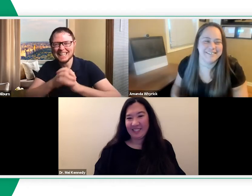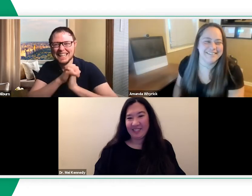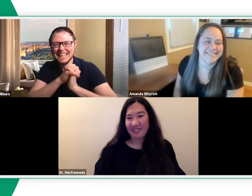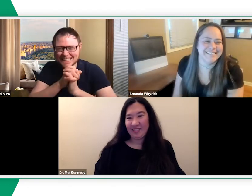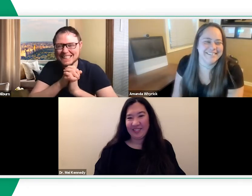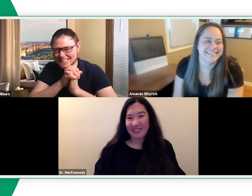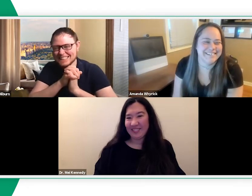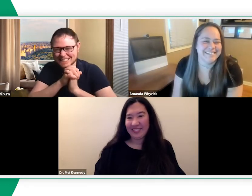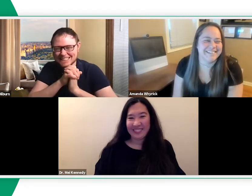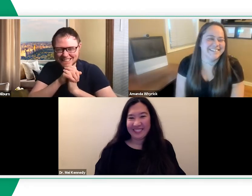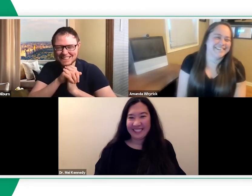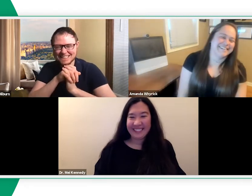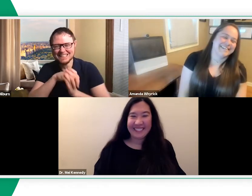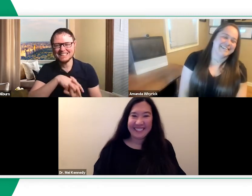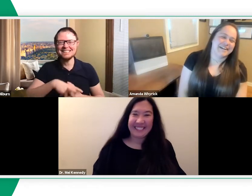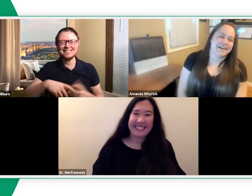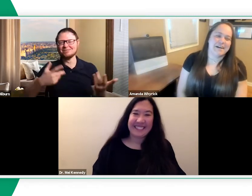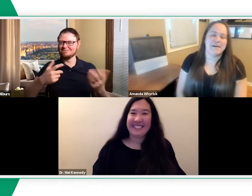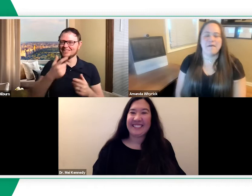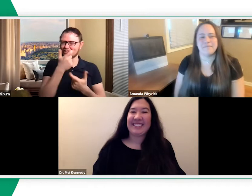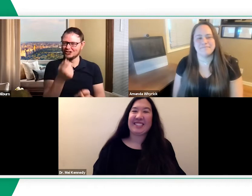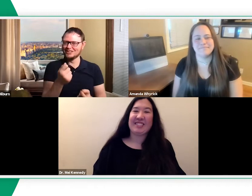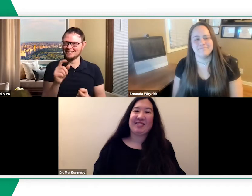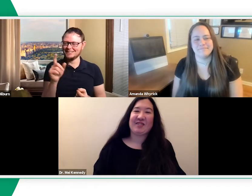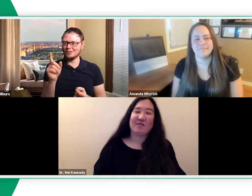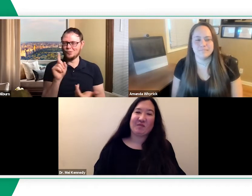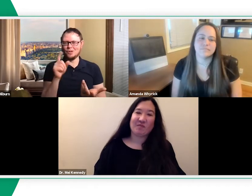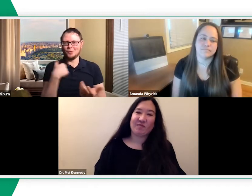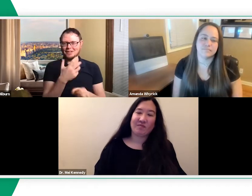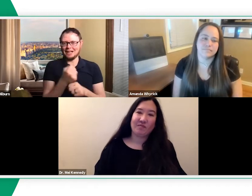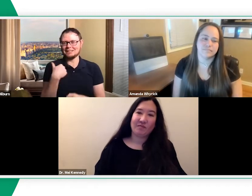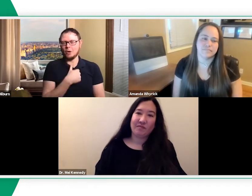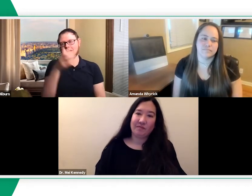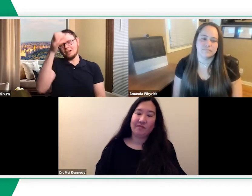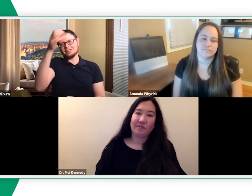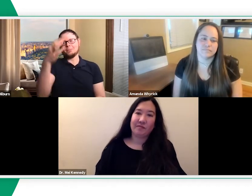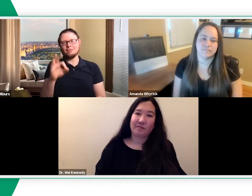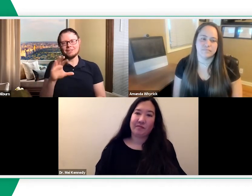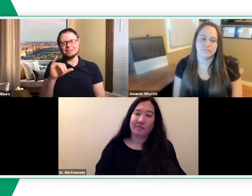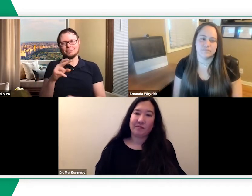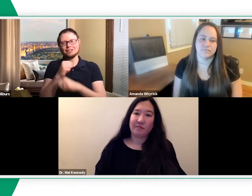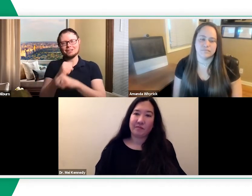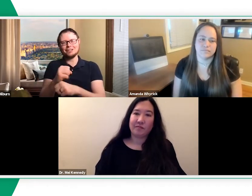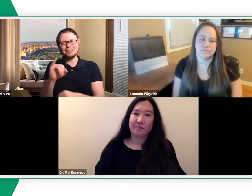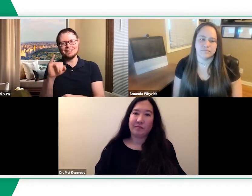So where is it that we get